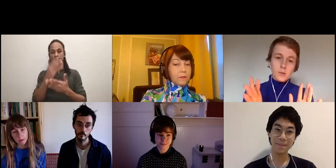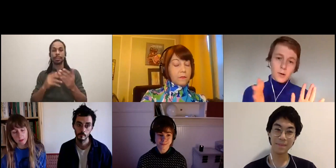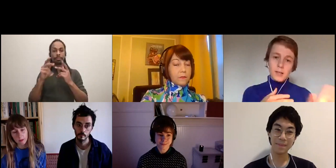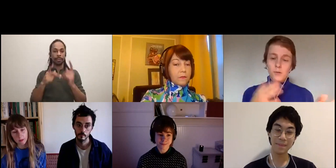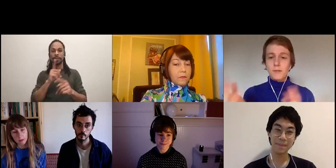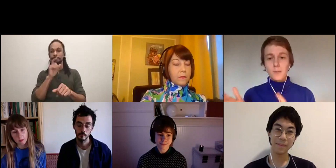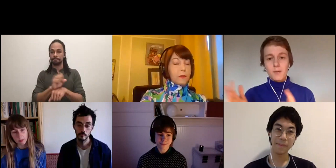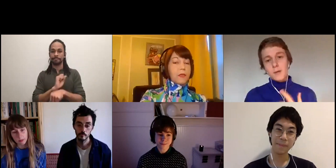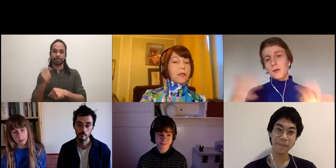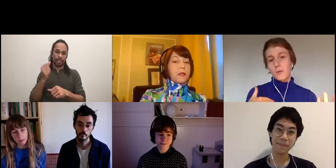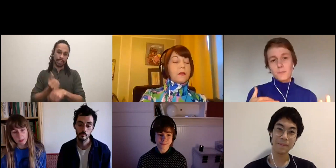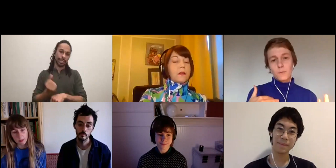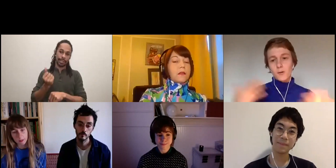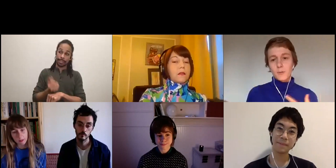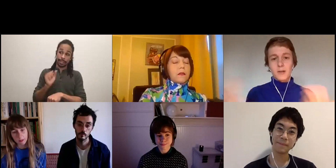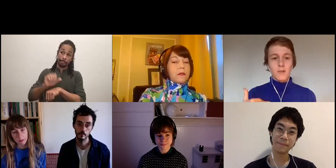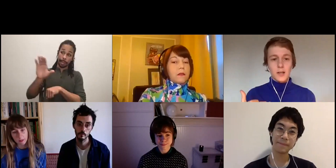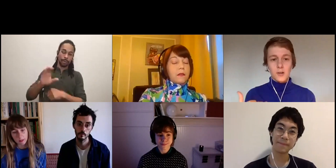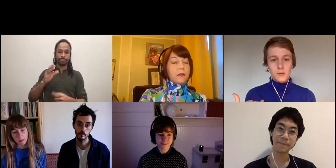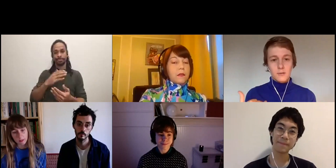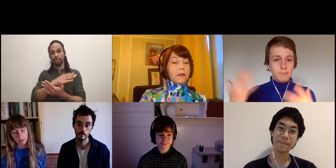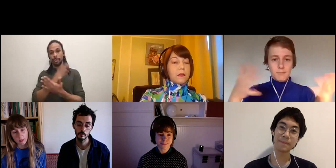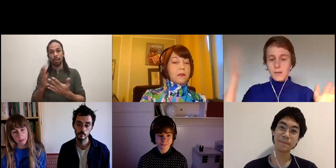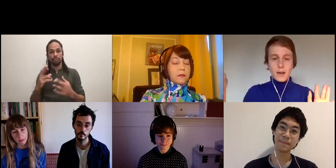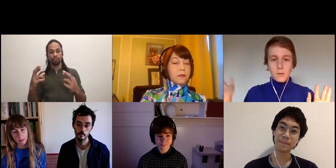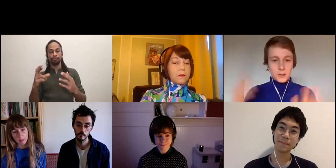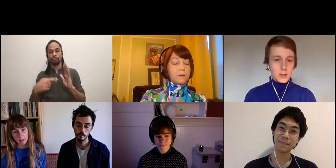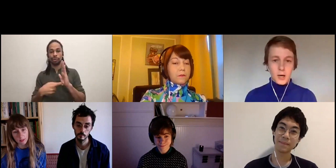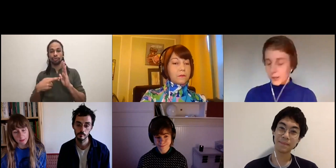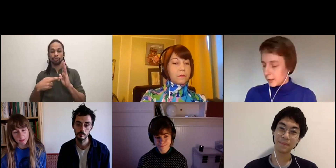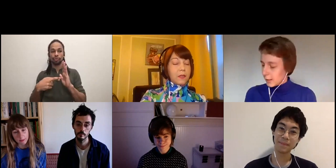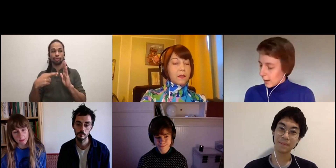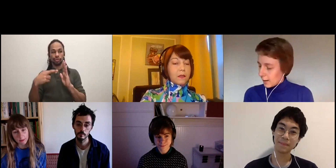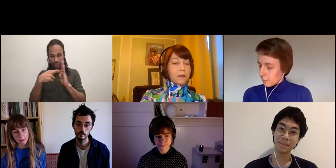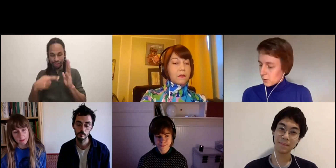process so we have some of that but we'll also be inviting you, anyone to share during